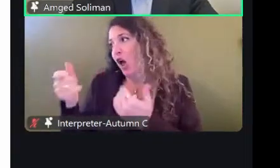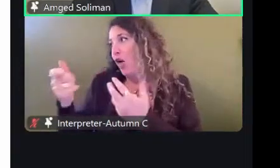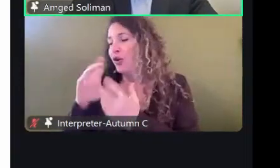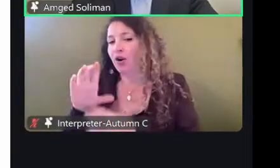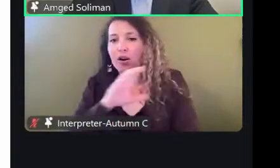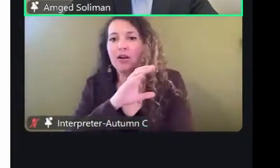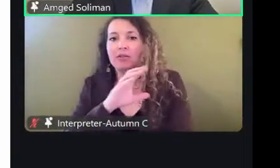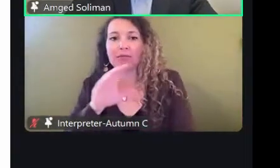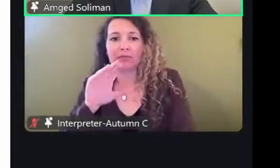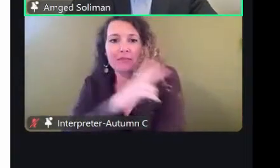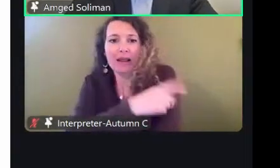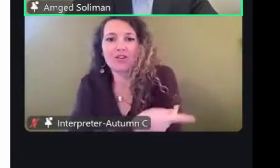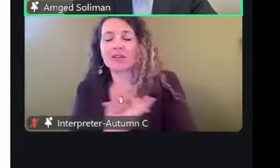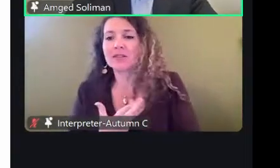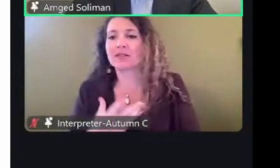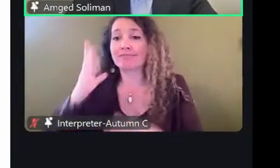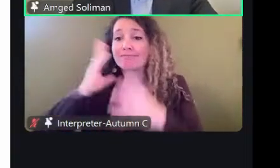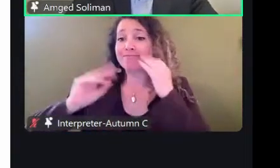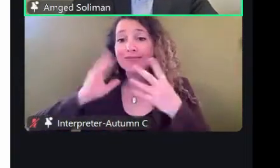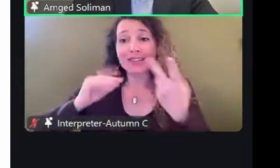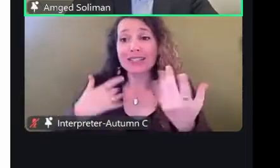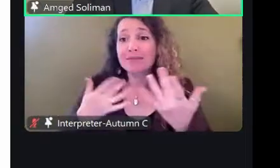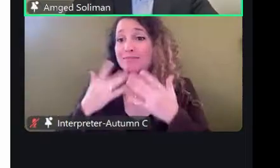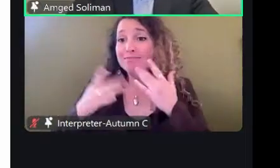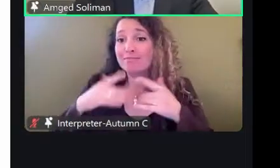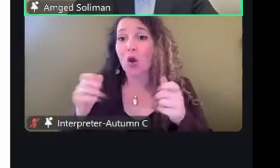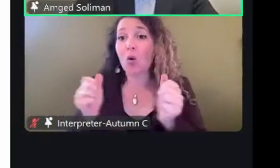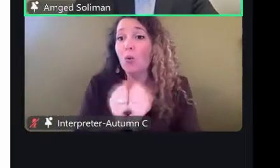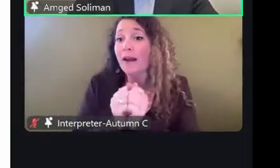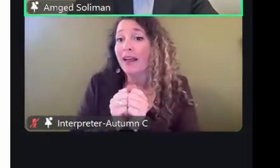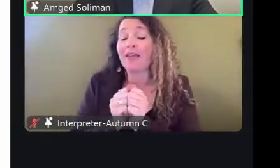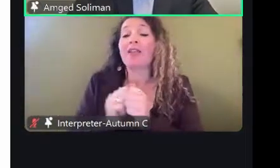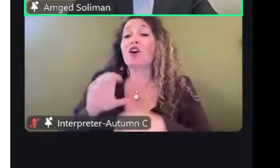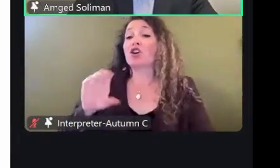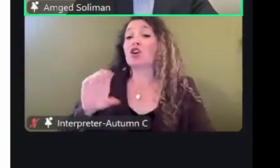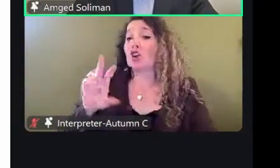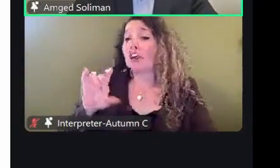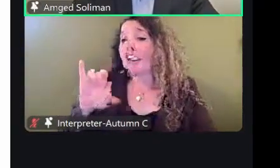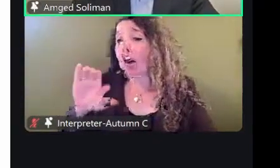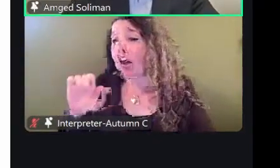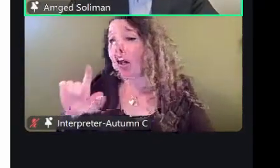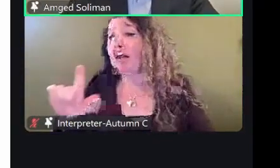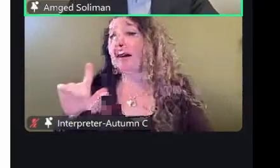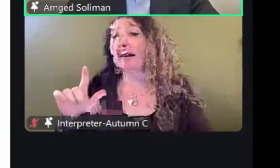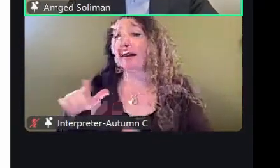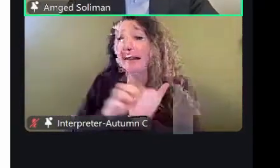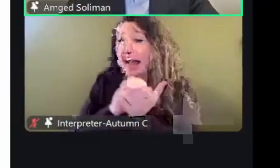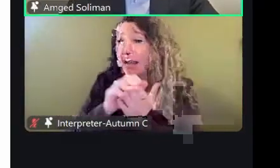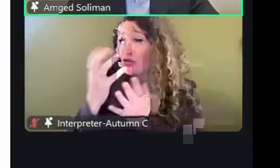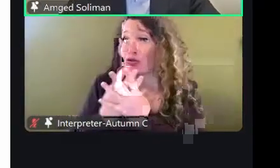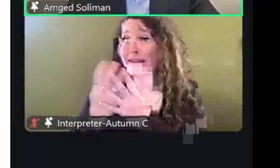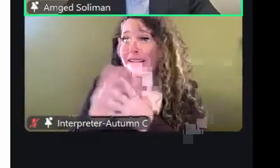disparities in cervical cancer screening um and the sexual uh the sorry I'm not able to